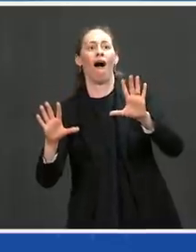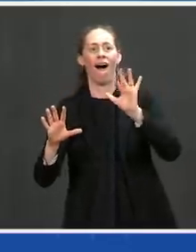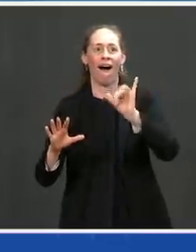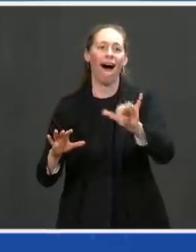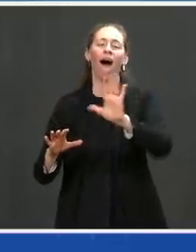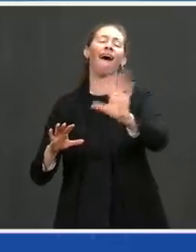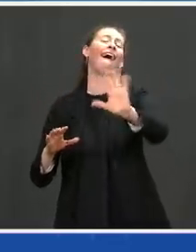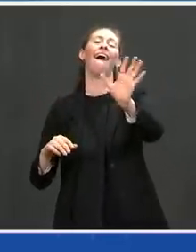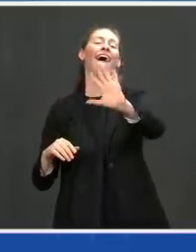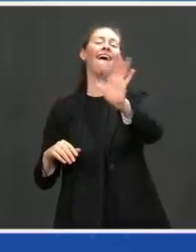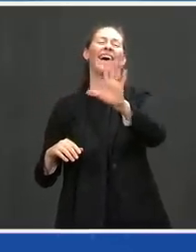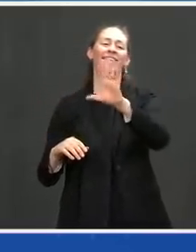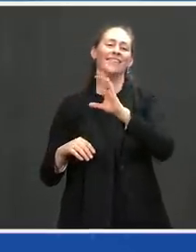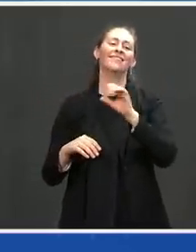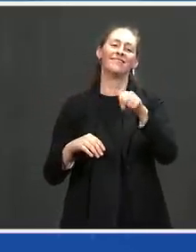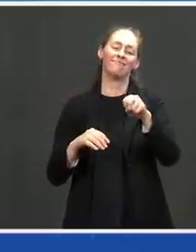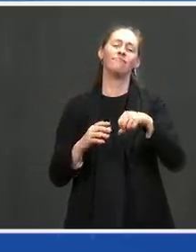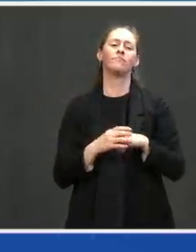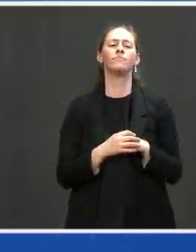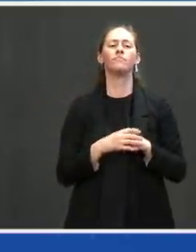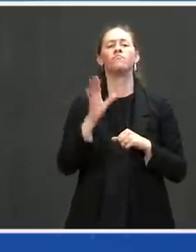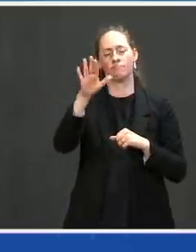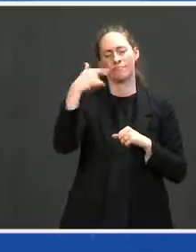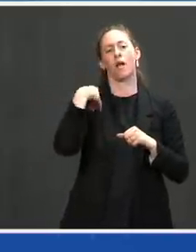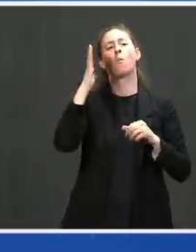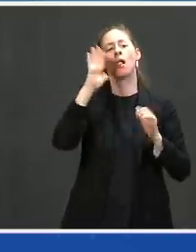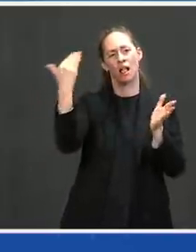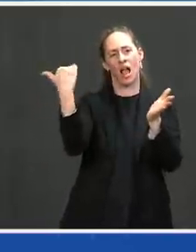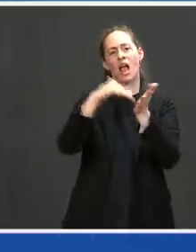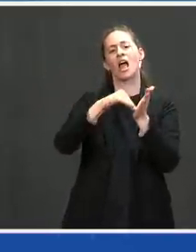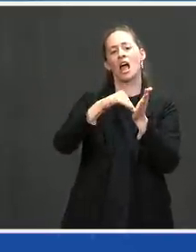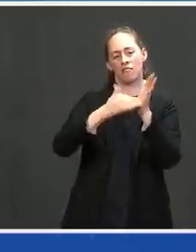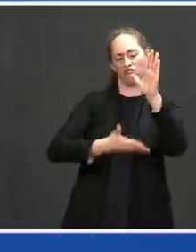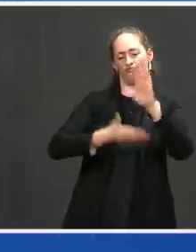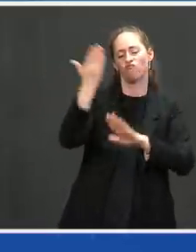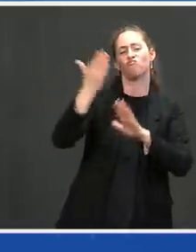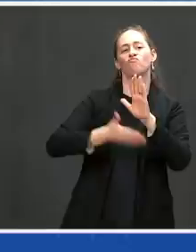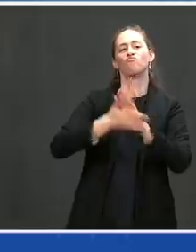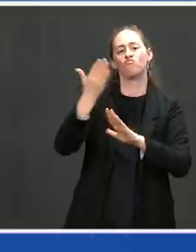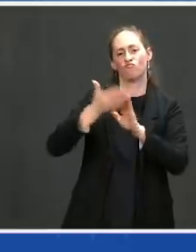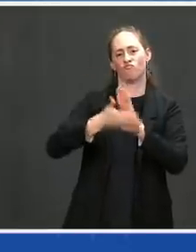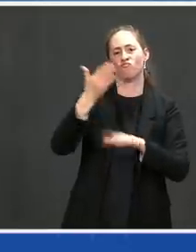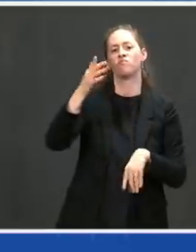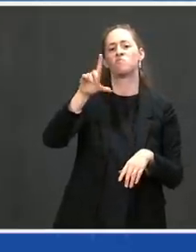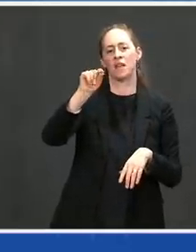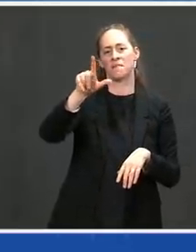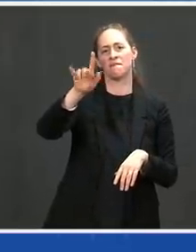My plan is to run for reelection. That's my expectation. The Press: And then, on -- on one other note, on bipartisanship: